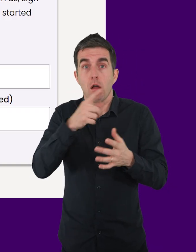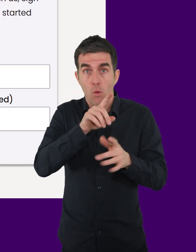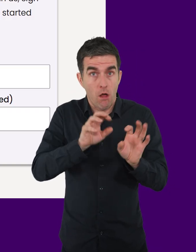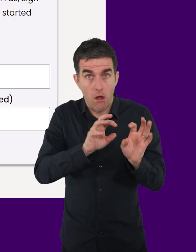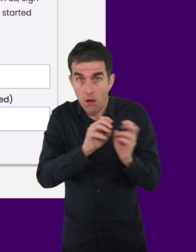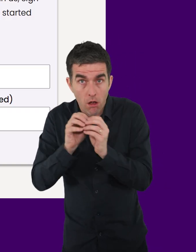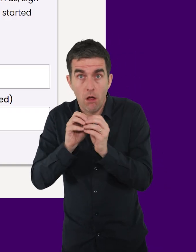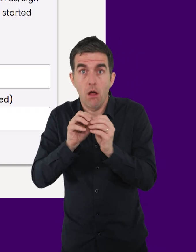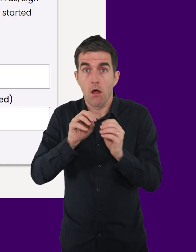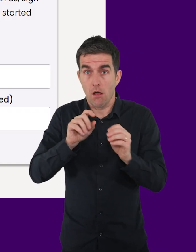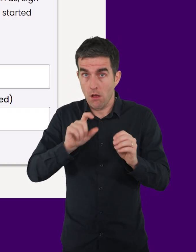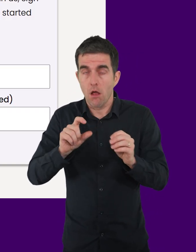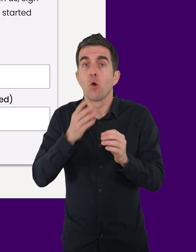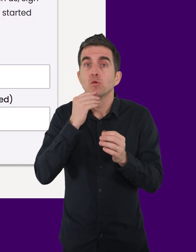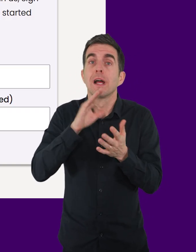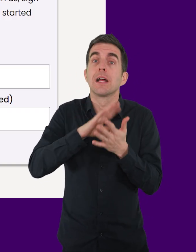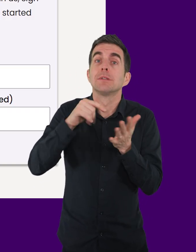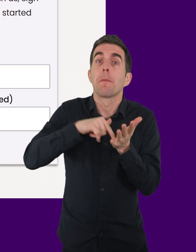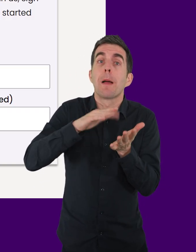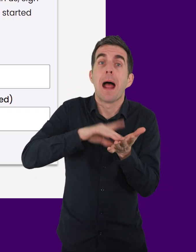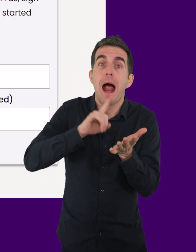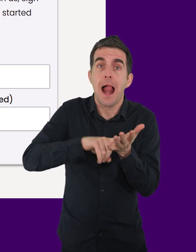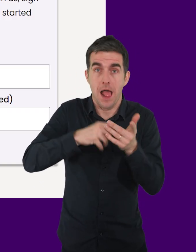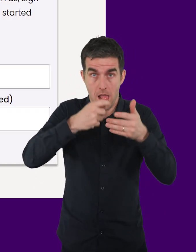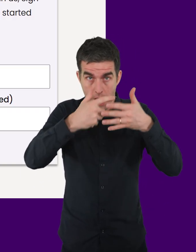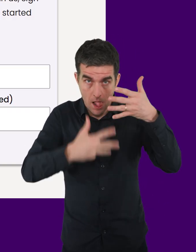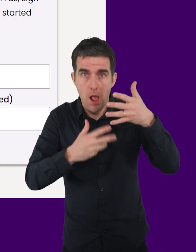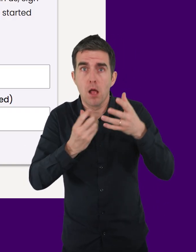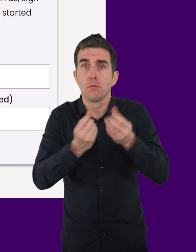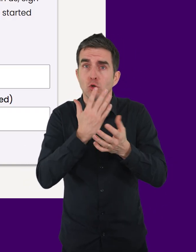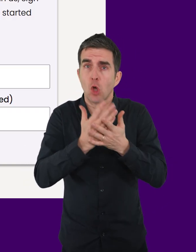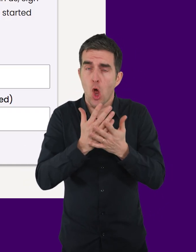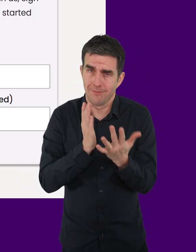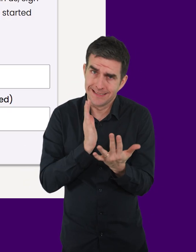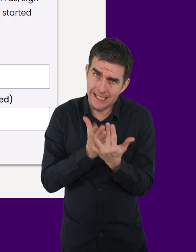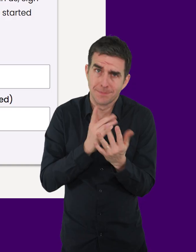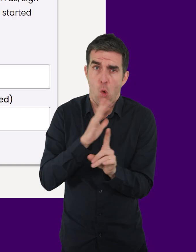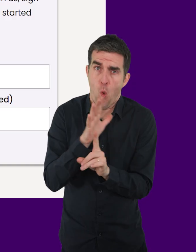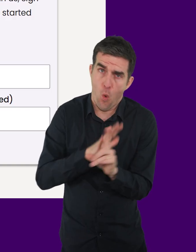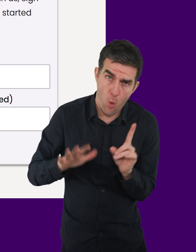If you code your buttons with the HTML element, you can be sure they will be accessible to all.